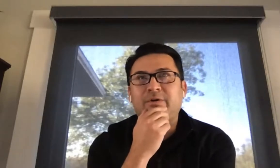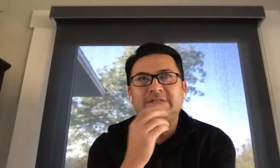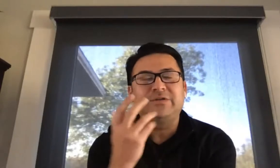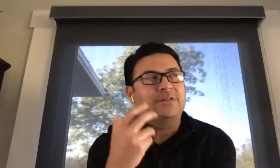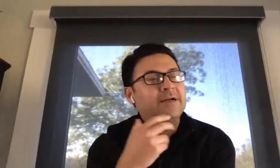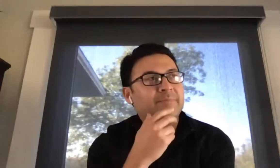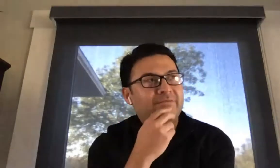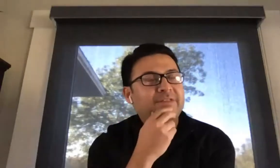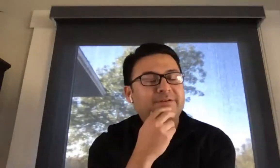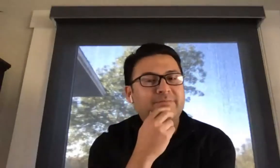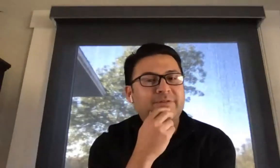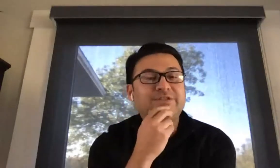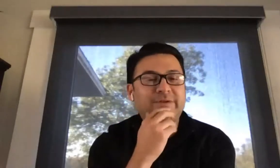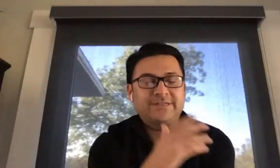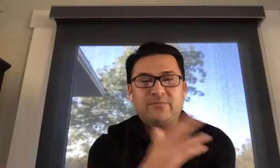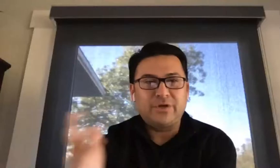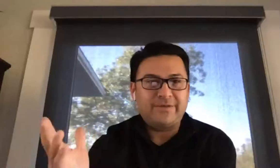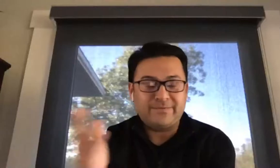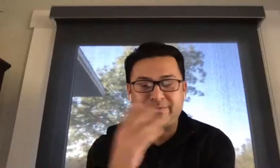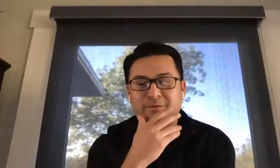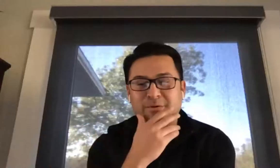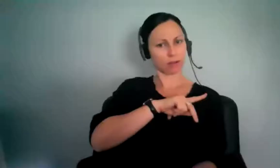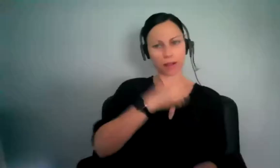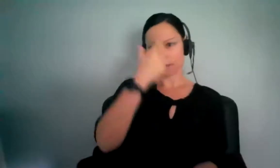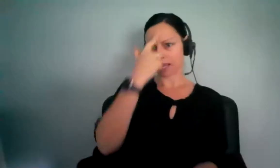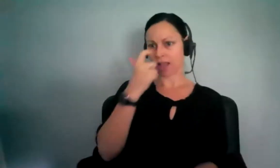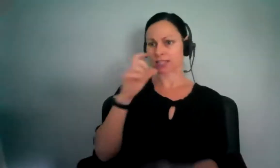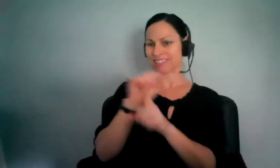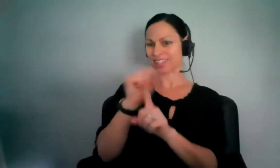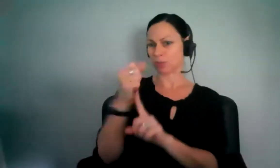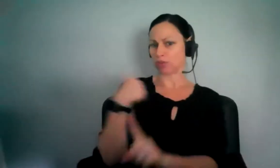personal given the situation that we're going through. So I wrote also some remarks.